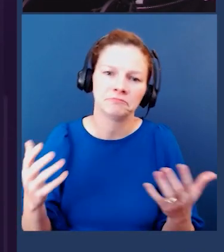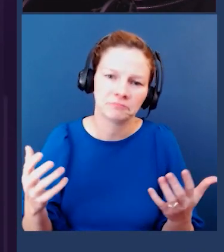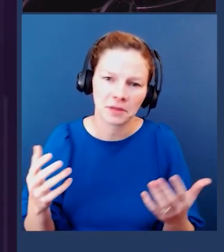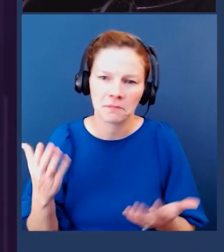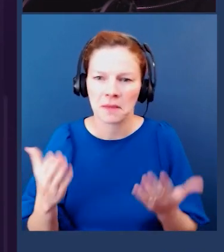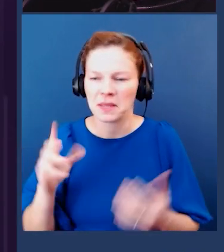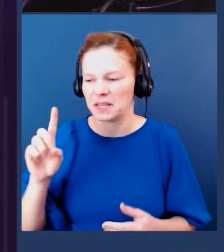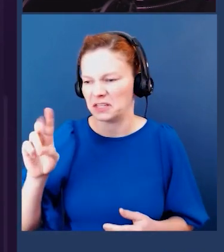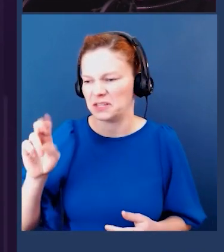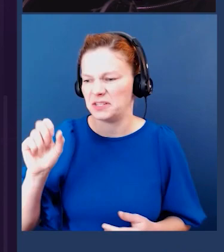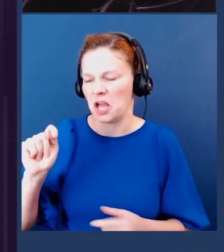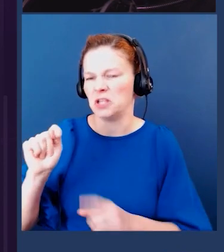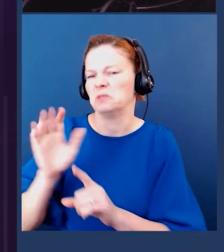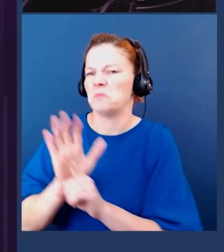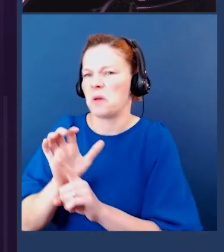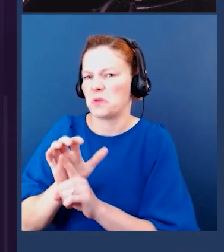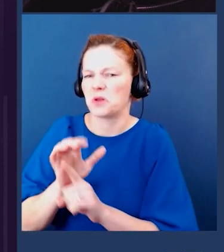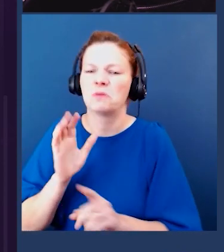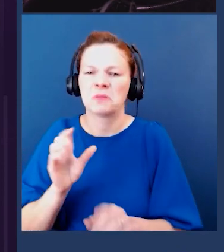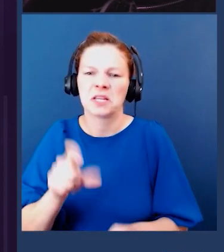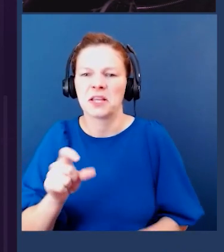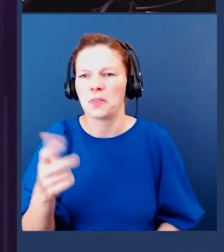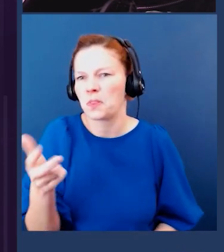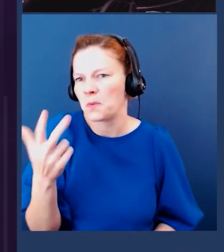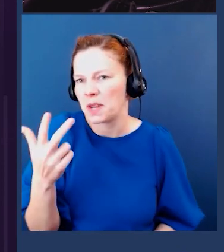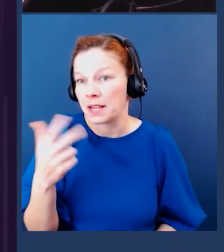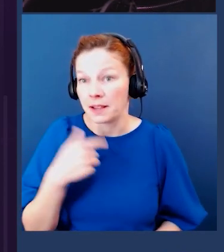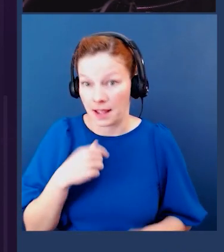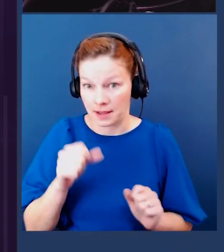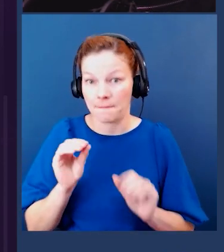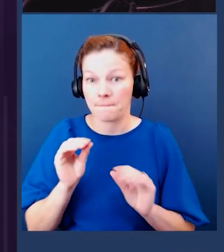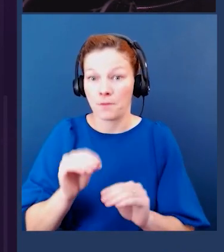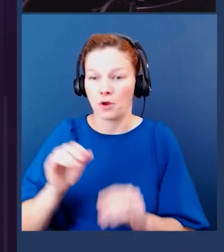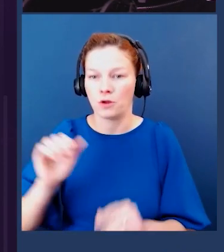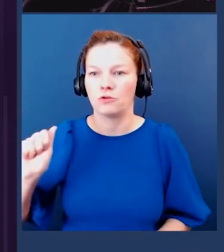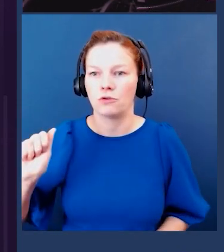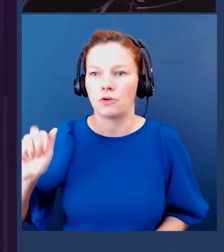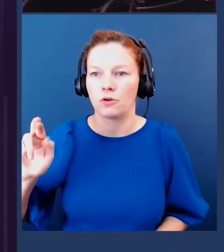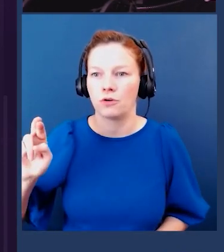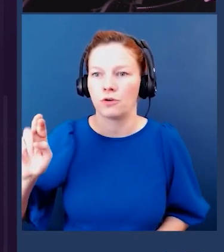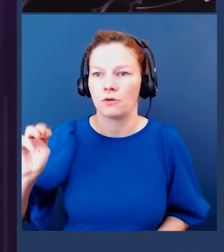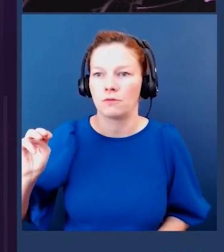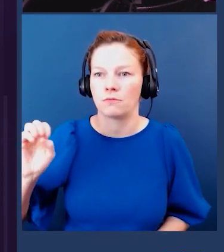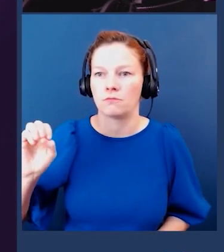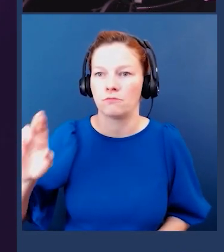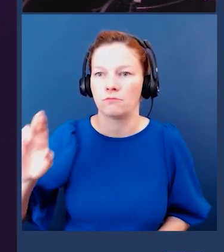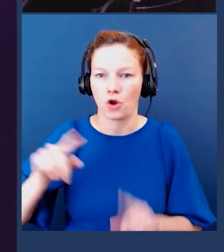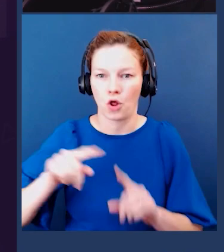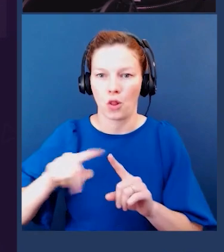and the output of that would be an armor loot and the armor loot being a drop table where you can